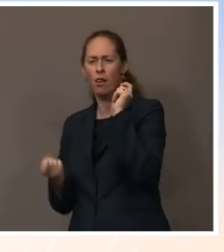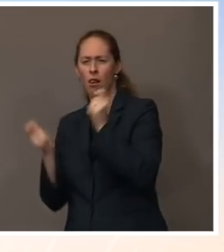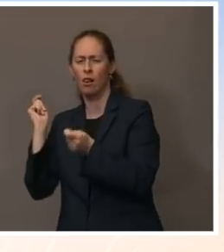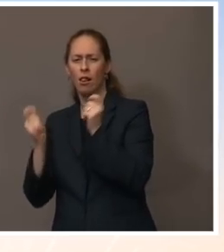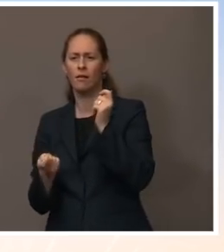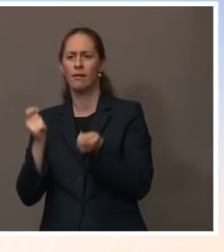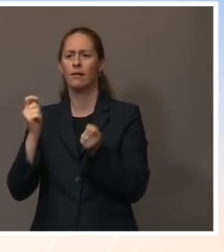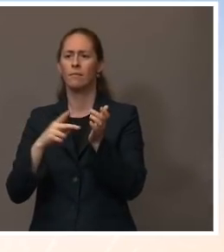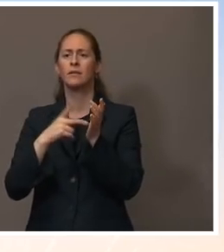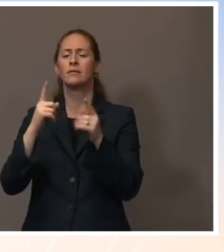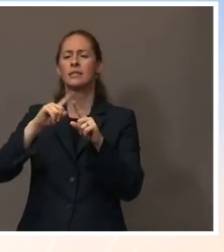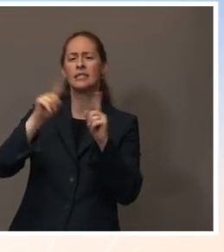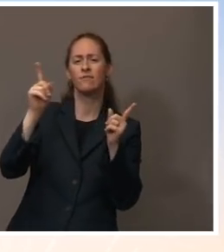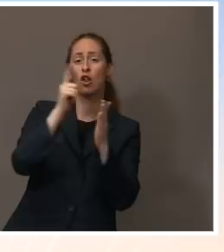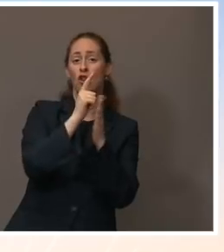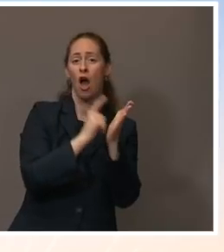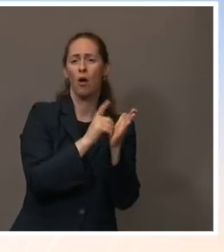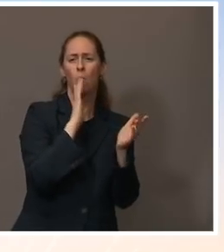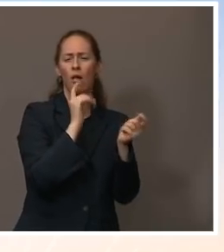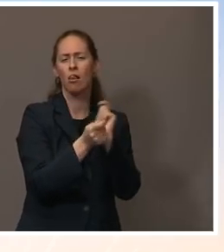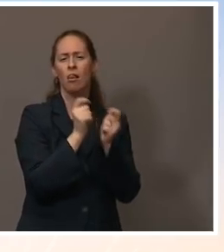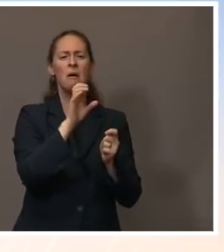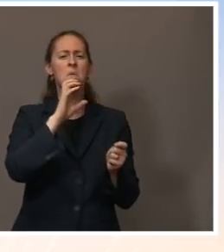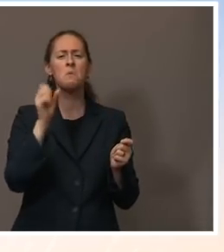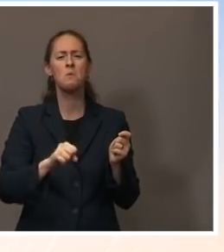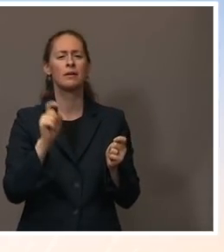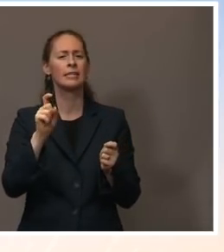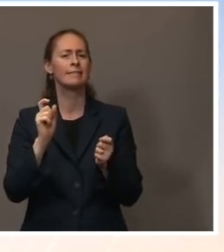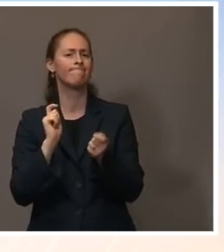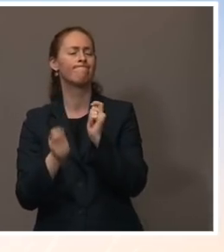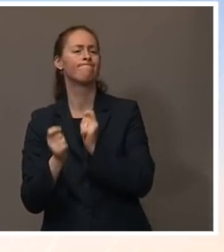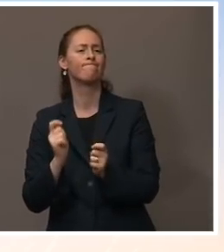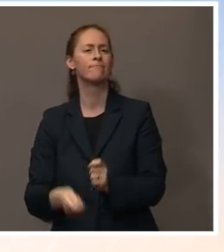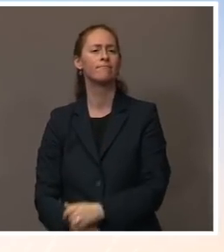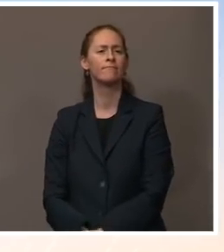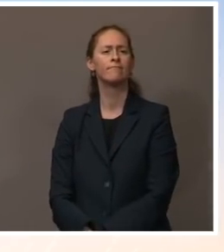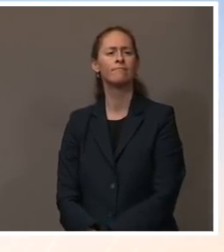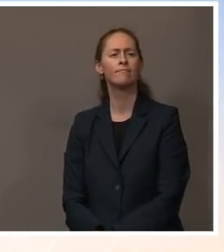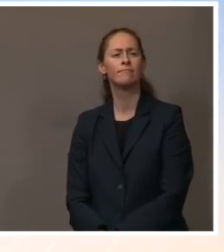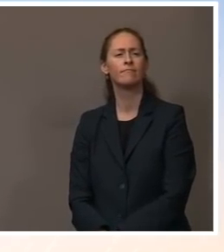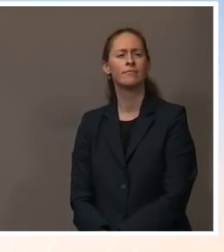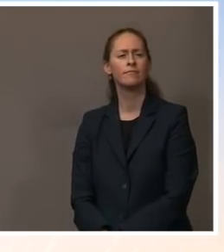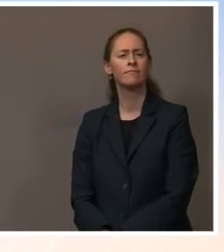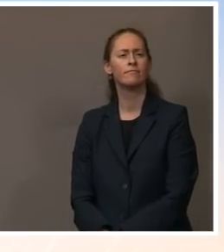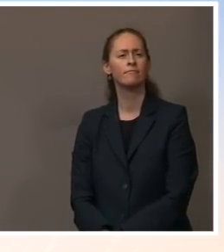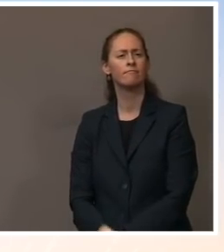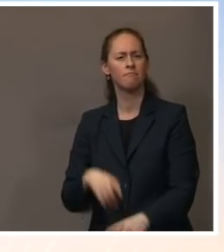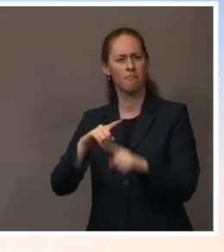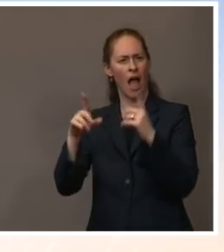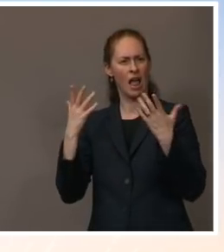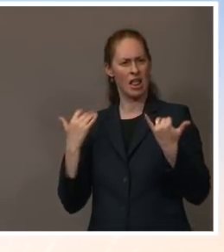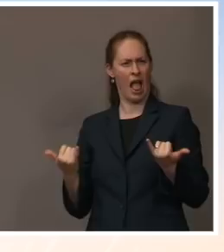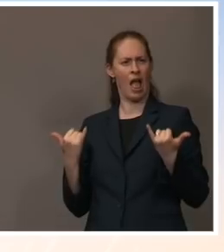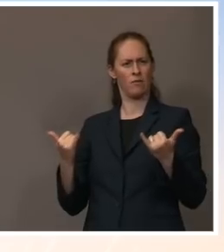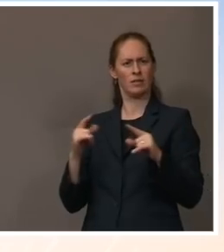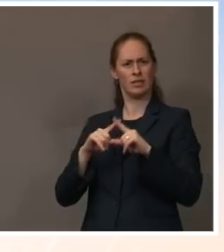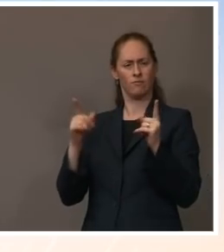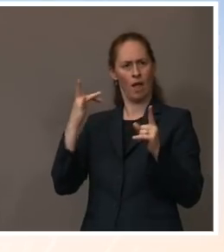I mean, you've got the powerful NRA. You've got Republicans who -- anytime you touch anything about guns, they feel like you're taking their rights away.